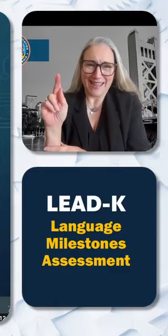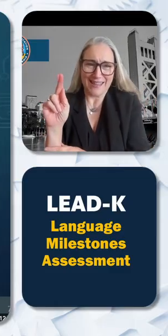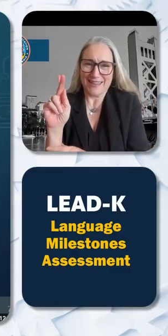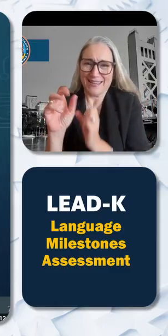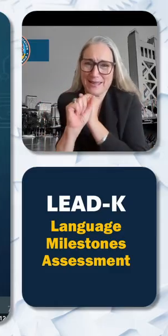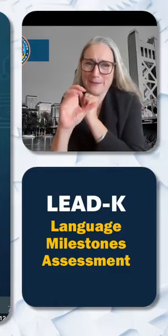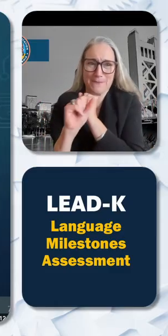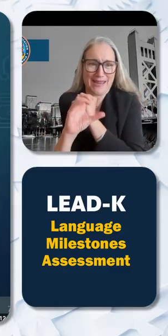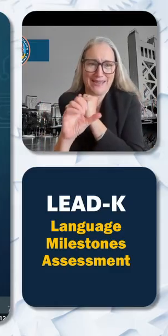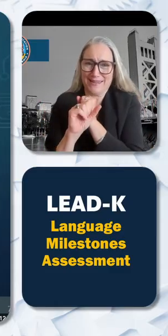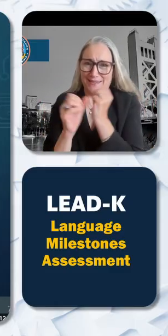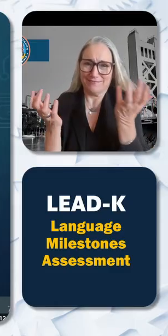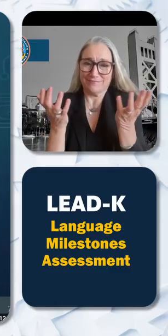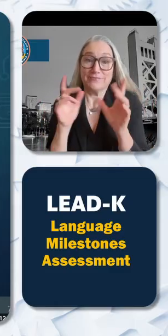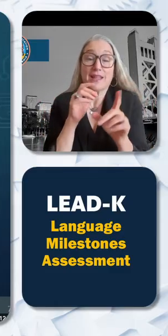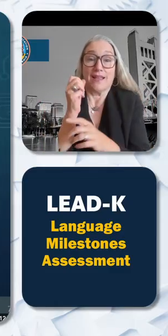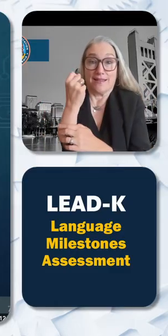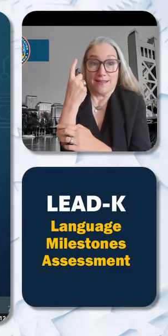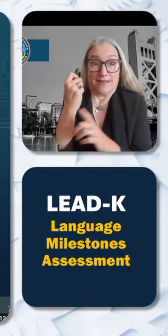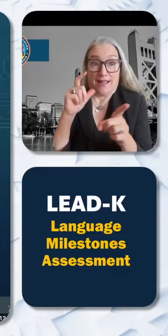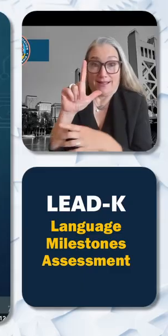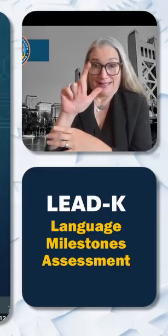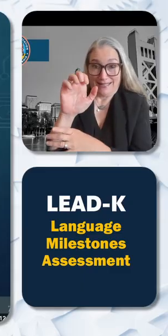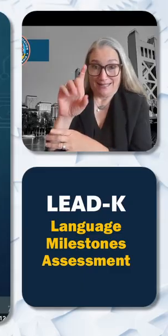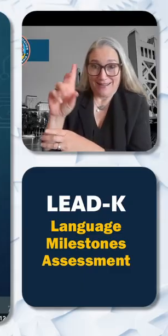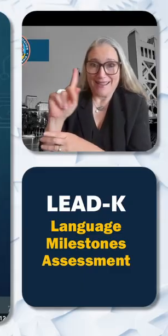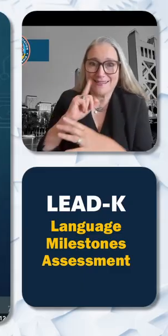So what is LEAD-K? What is the campaign all about?